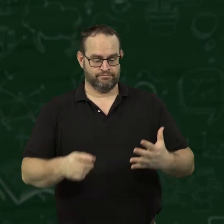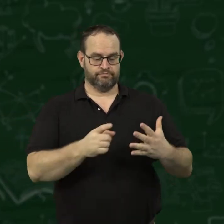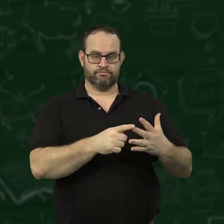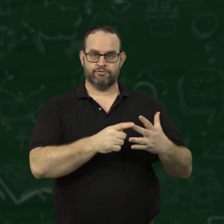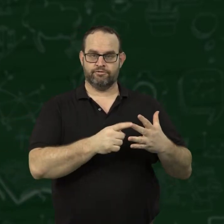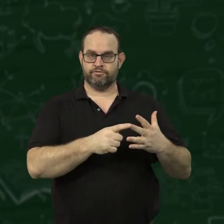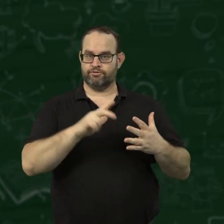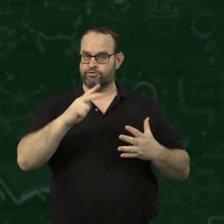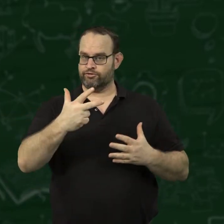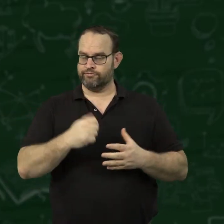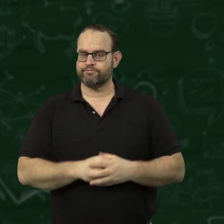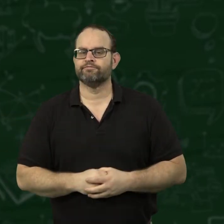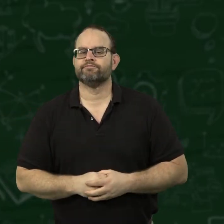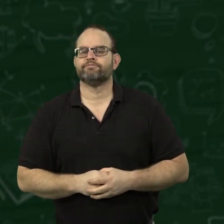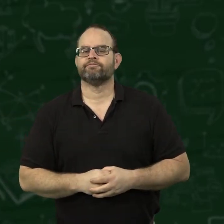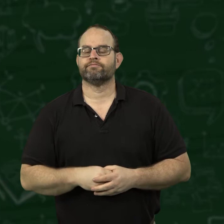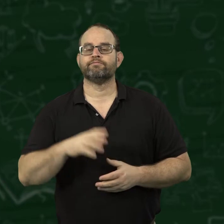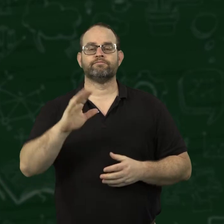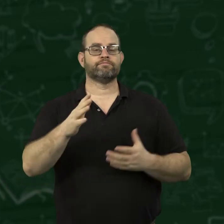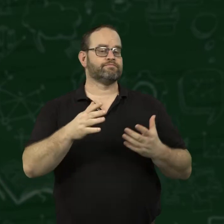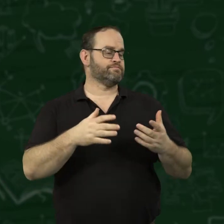Now for the third property.